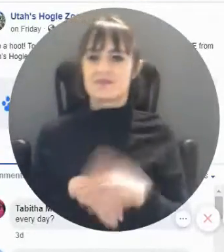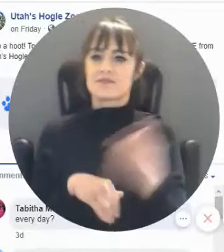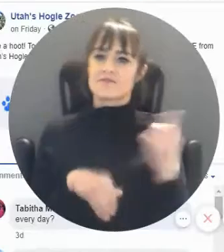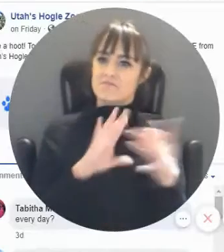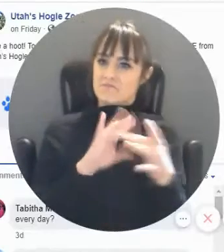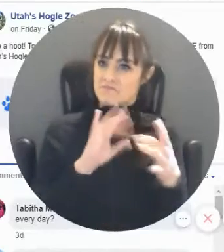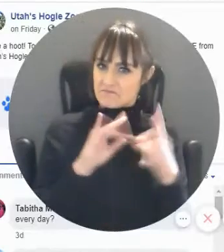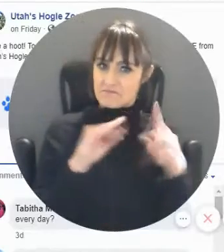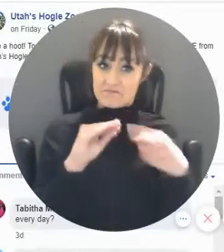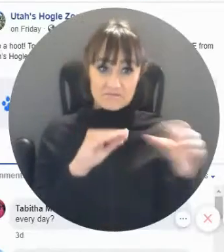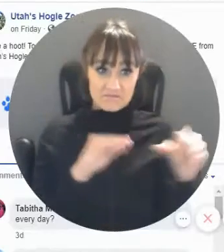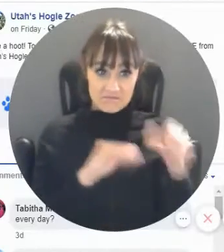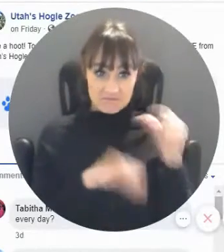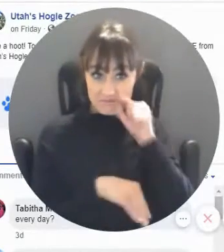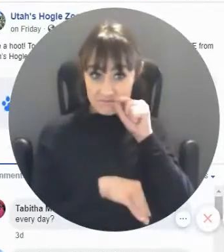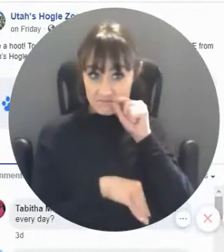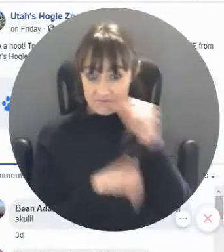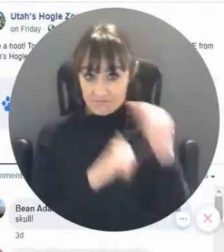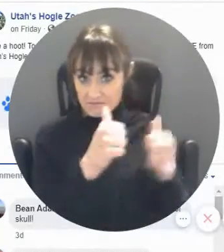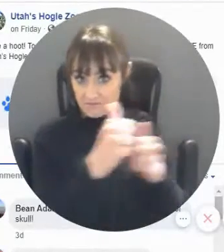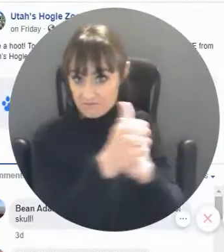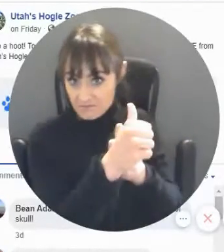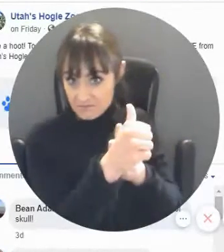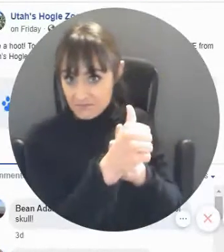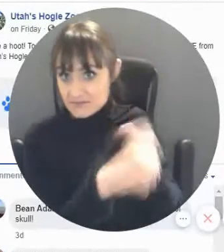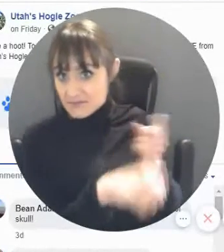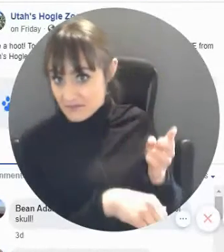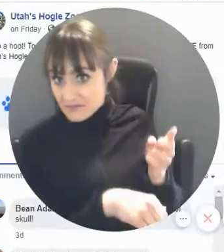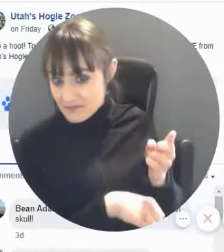Autumn: That's a male owl there, he is having a great time!